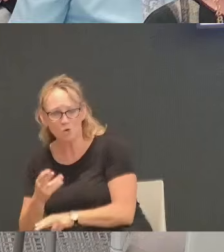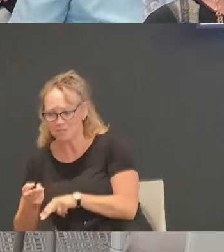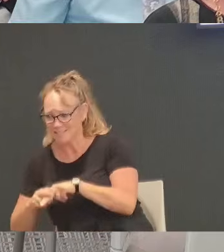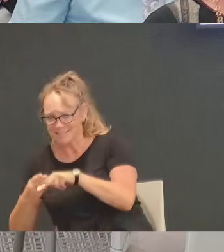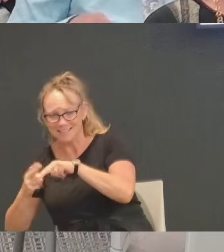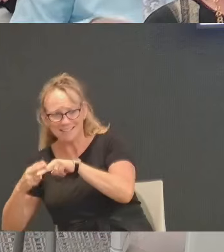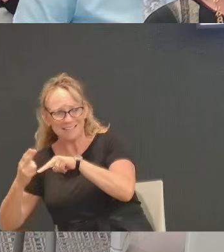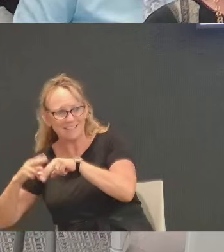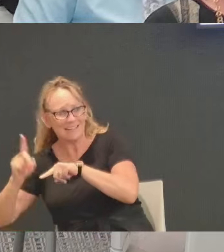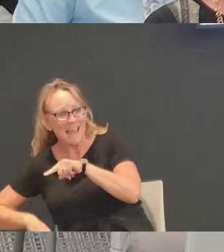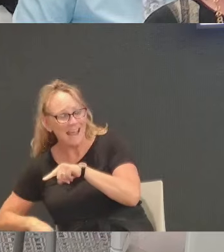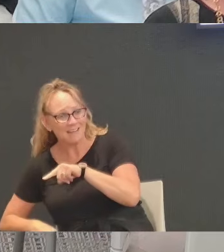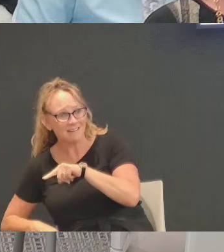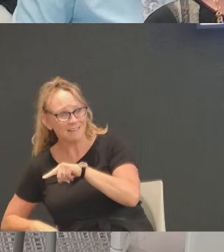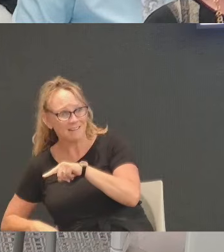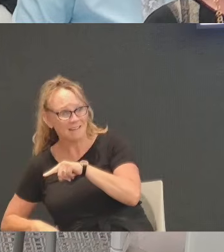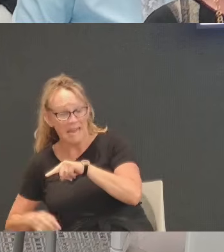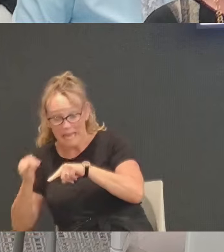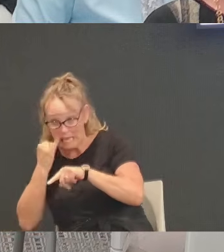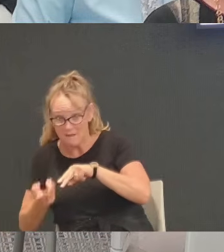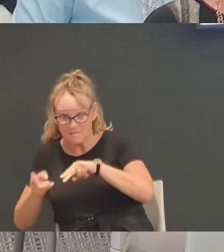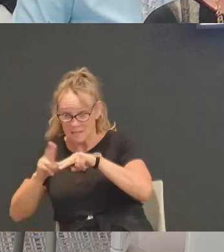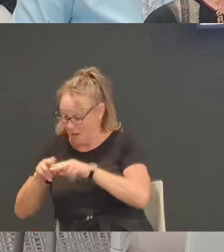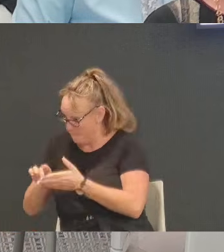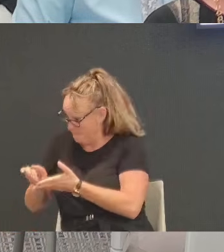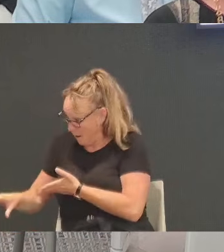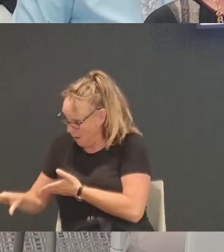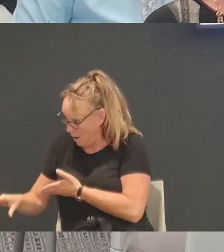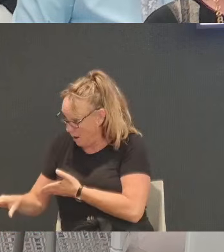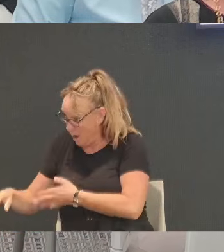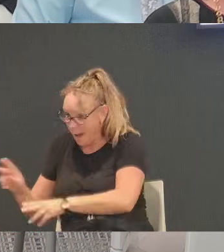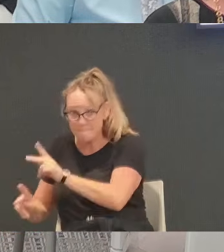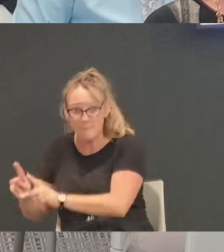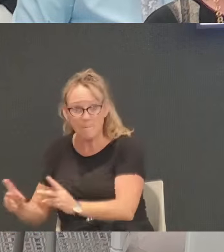we're going to pretty much strain a homeowner. Then we're going to ask more for more money after